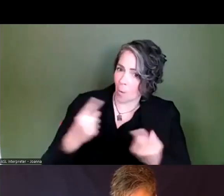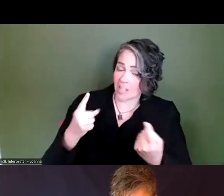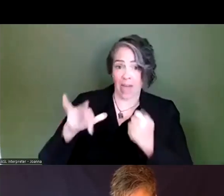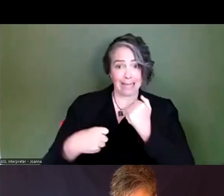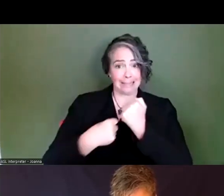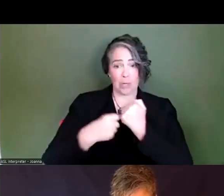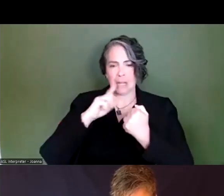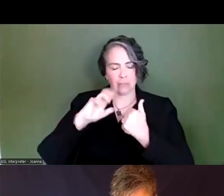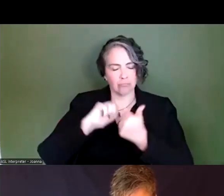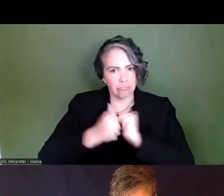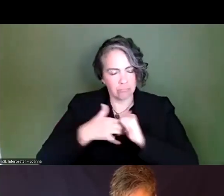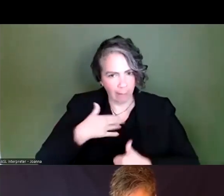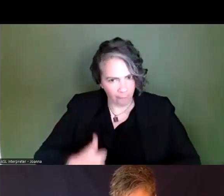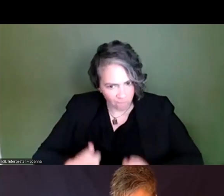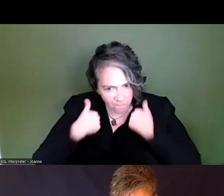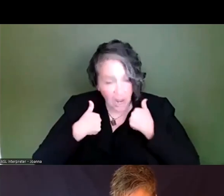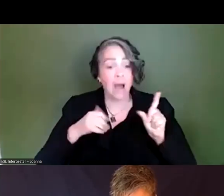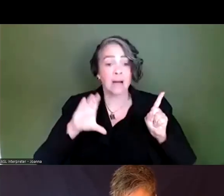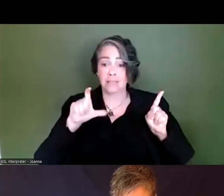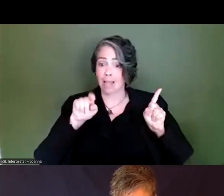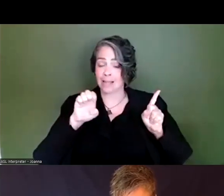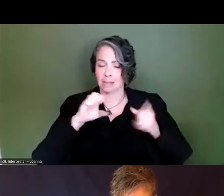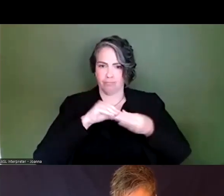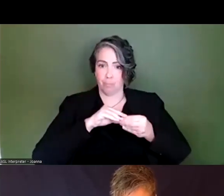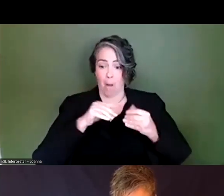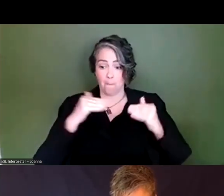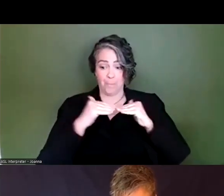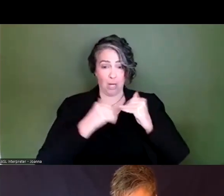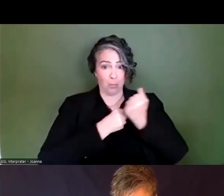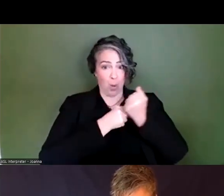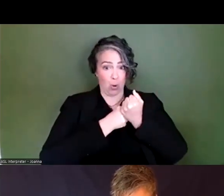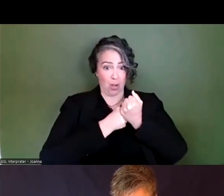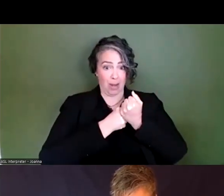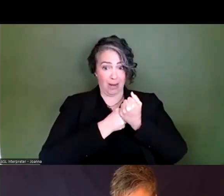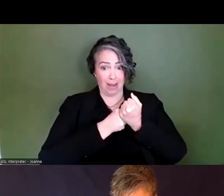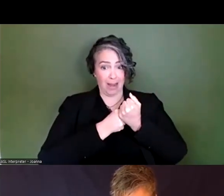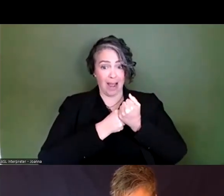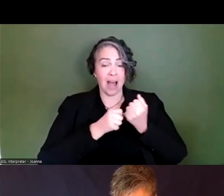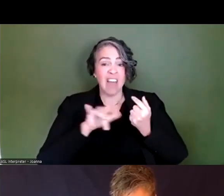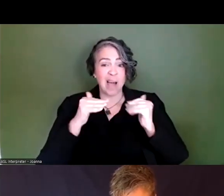about peer support. Like what I love about peer support is that I don't feel judged. And I think